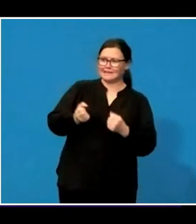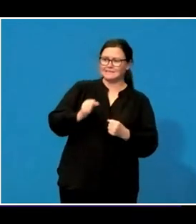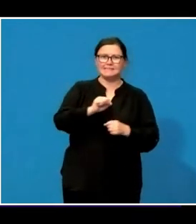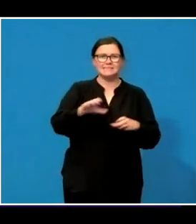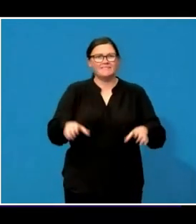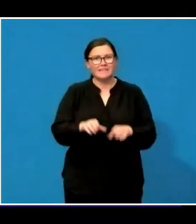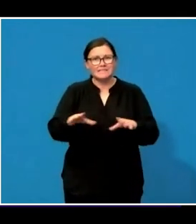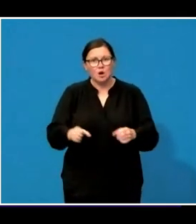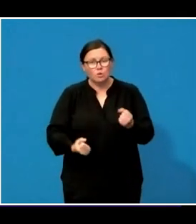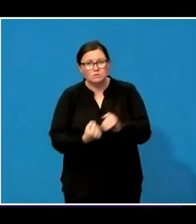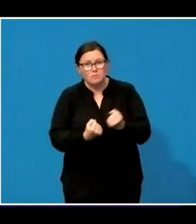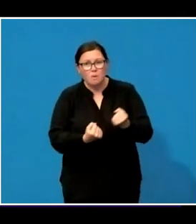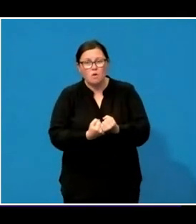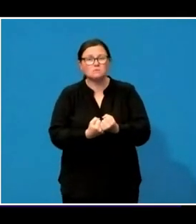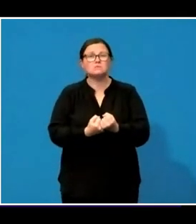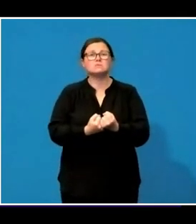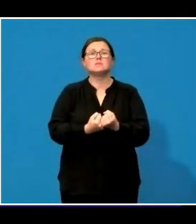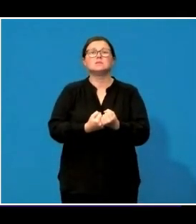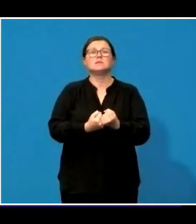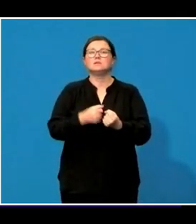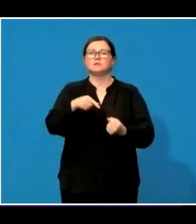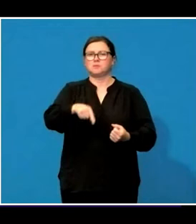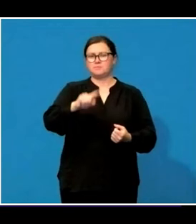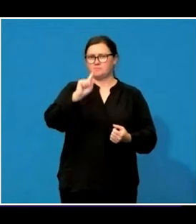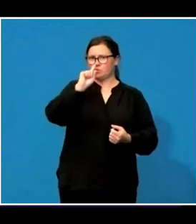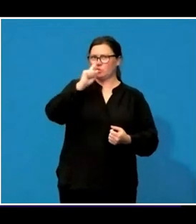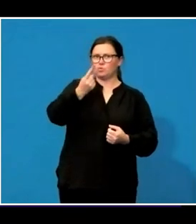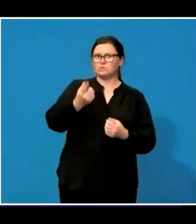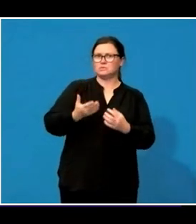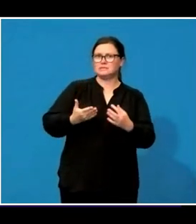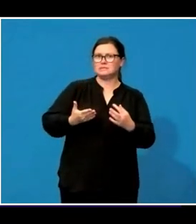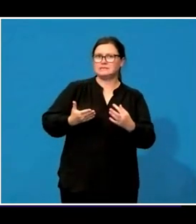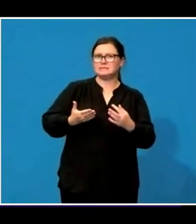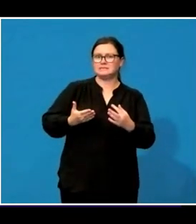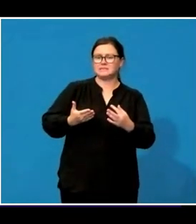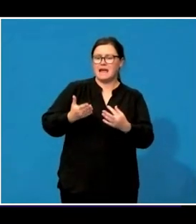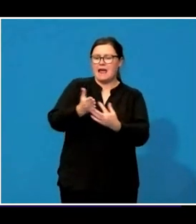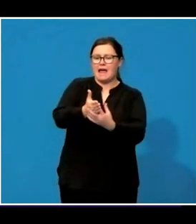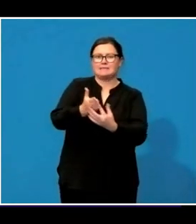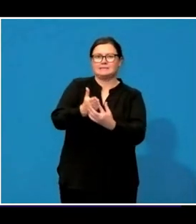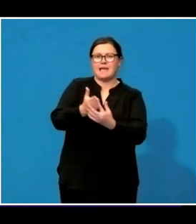fact that he was unable to access it at the location where we were in terms of Tennant